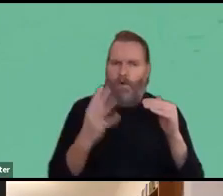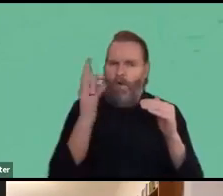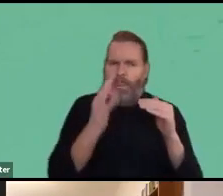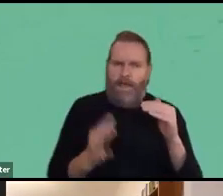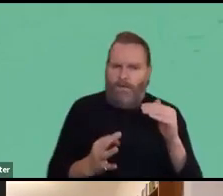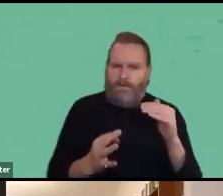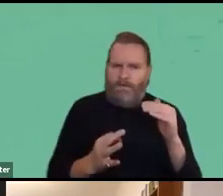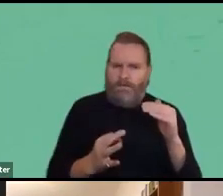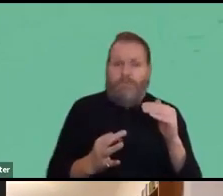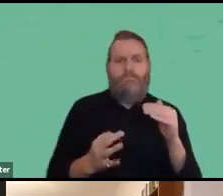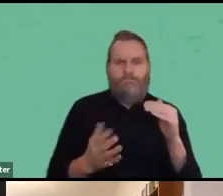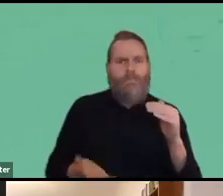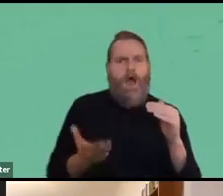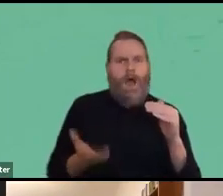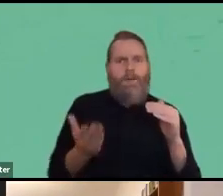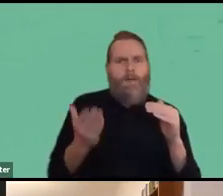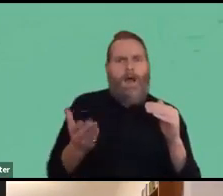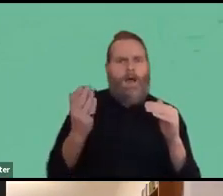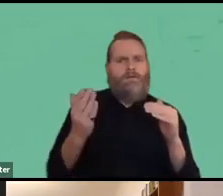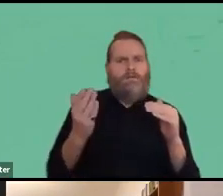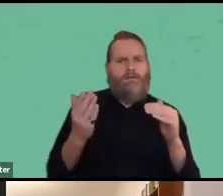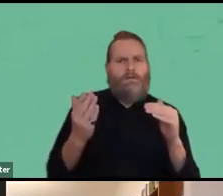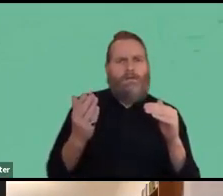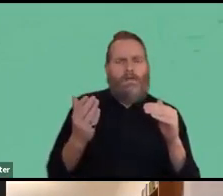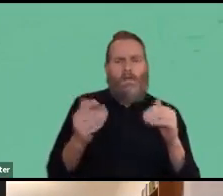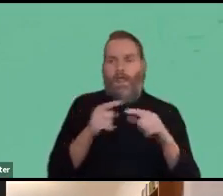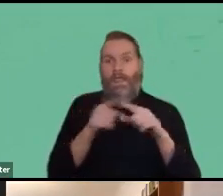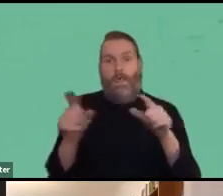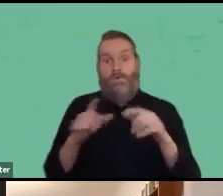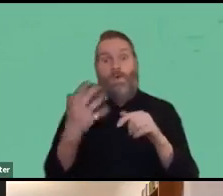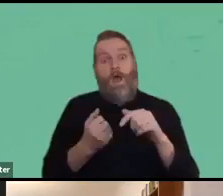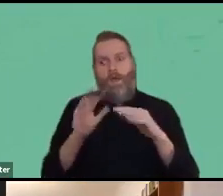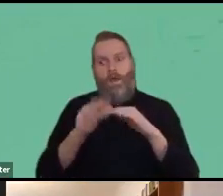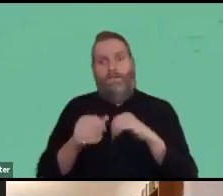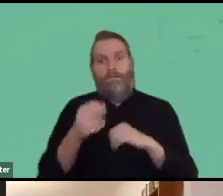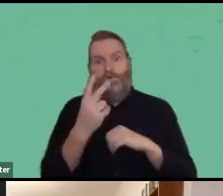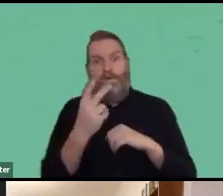but it appears to be disingenuous by leaving out that information if it's the case that not